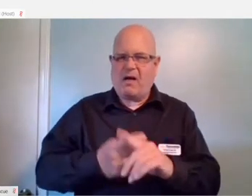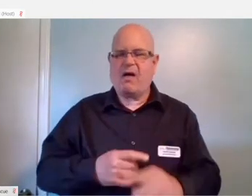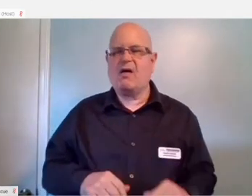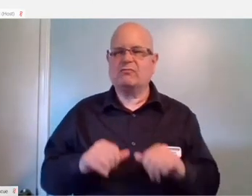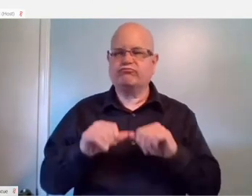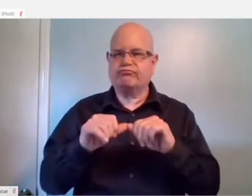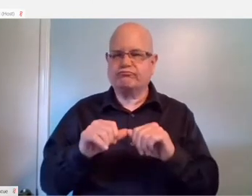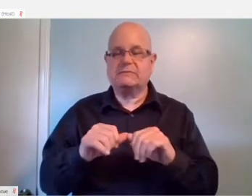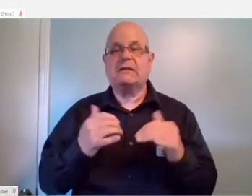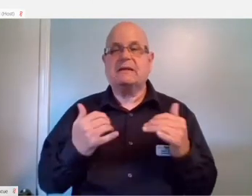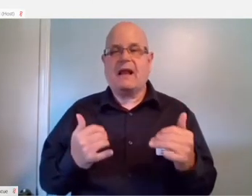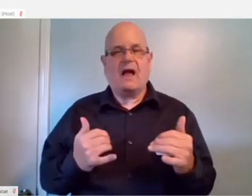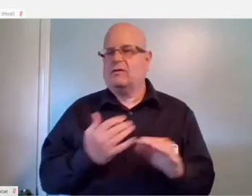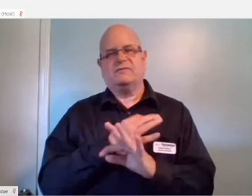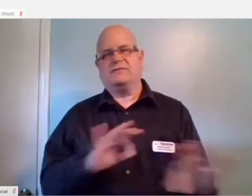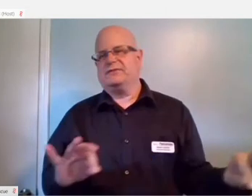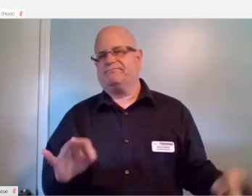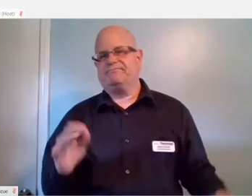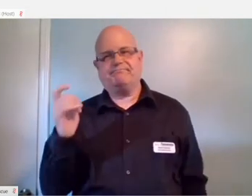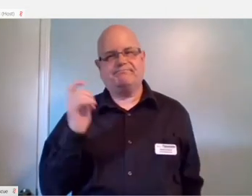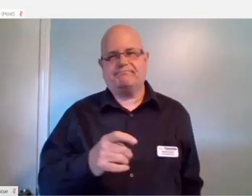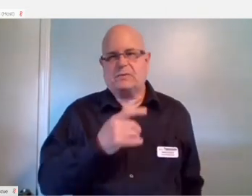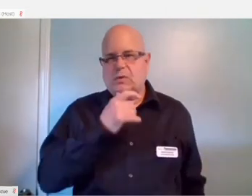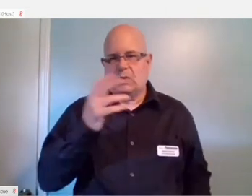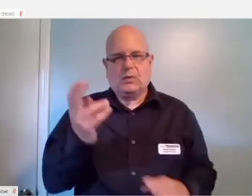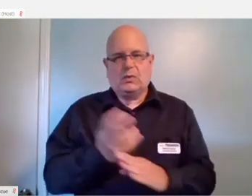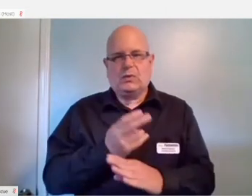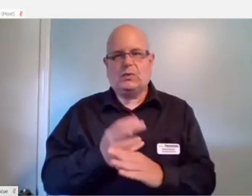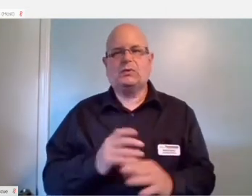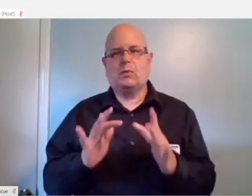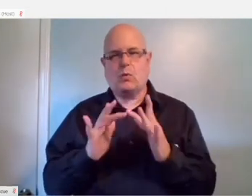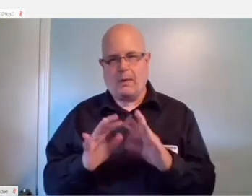but now it's free for everyone to use and the website is sesame‑enable.com.